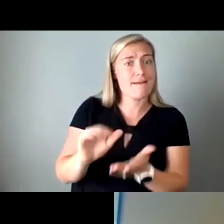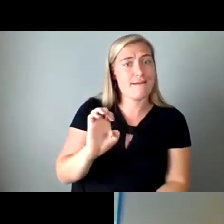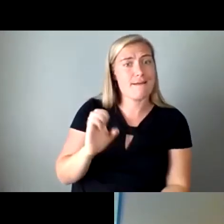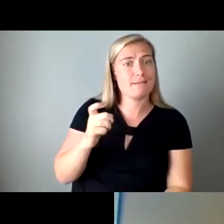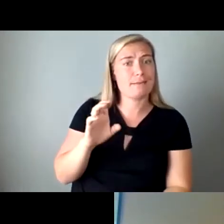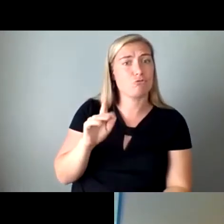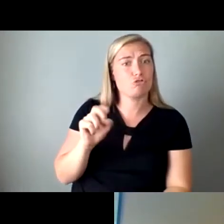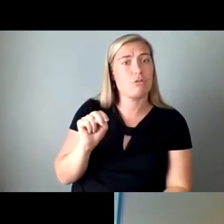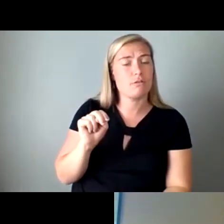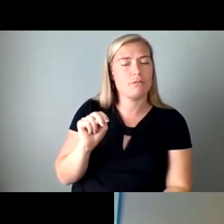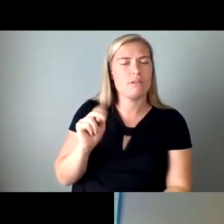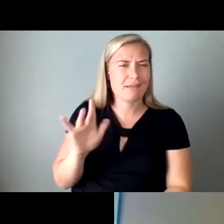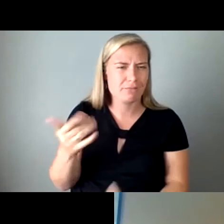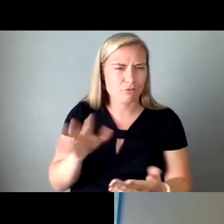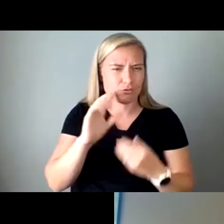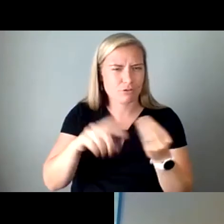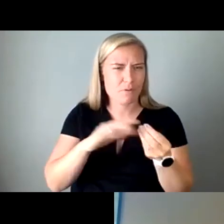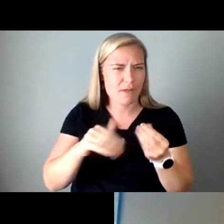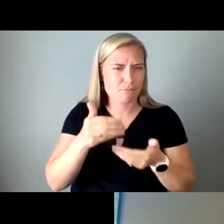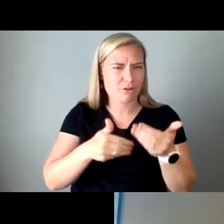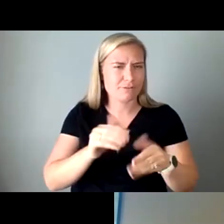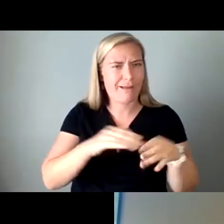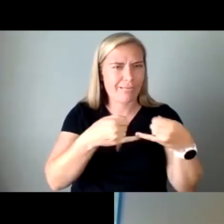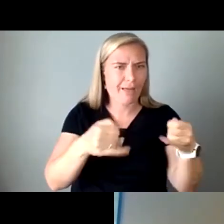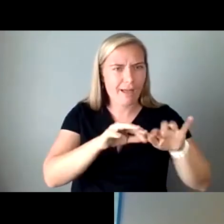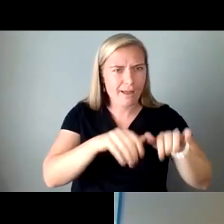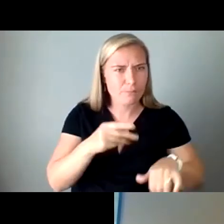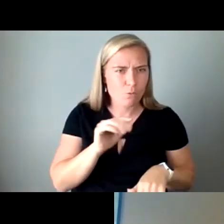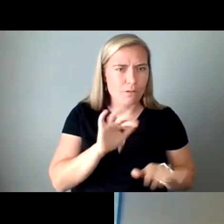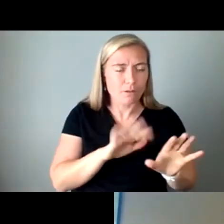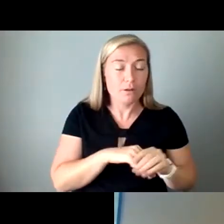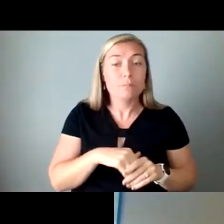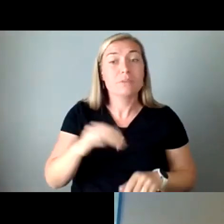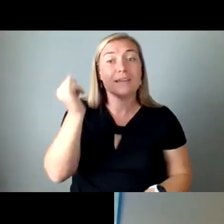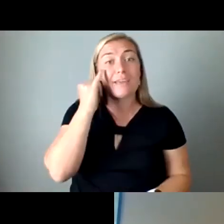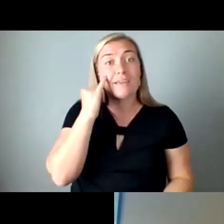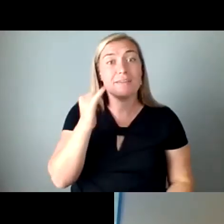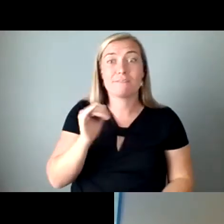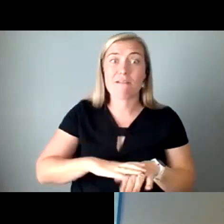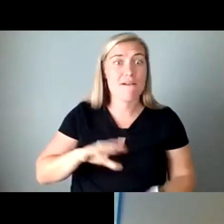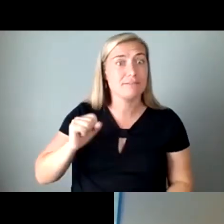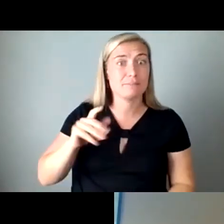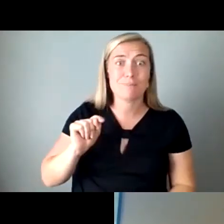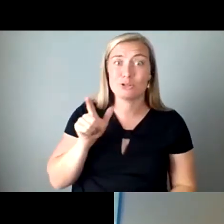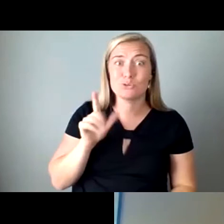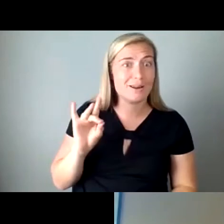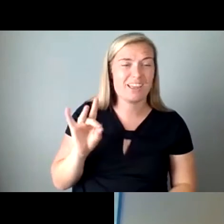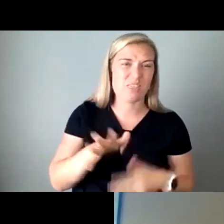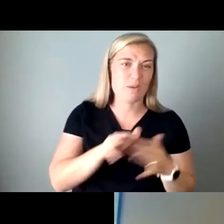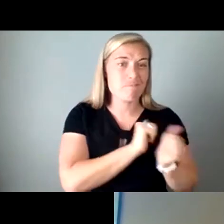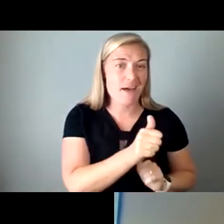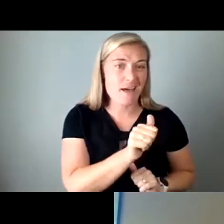process before. It's September 28th, and we've gotten past that deadline, you will receive